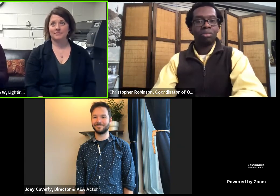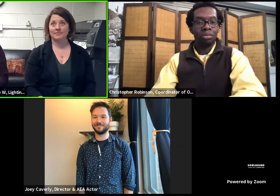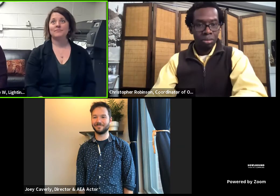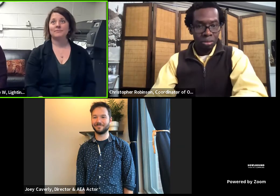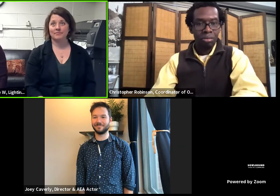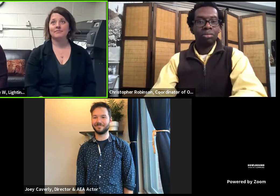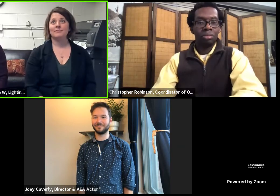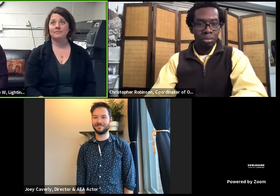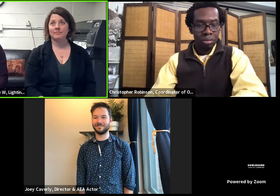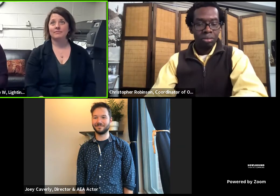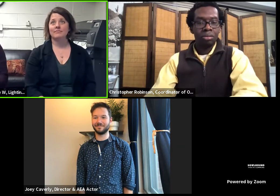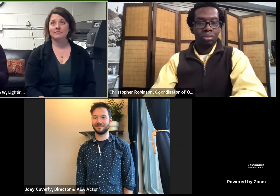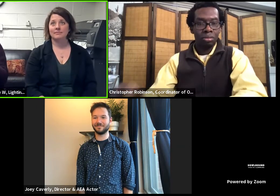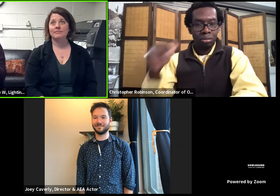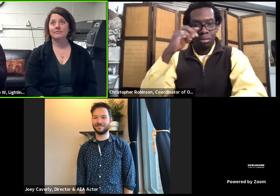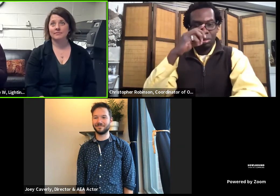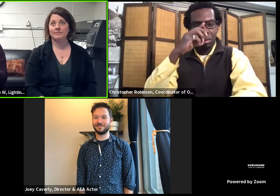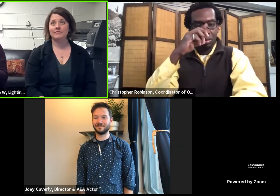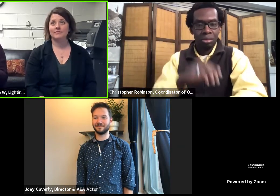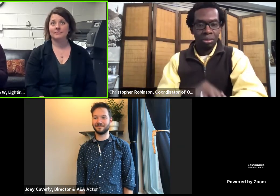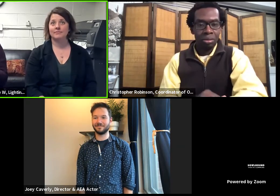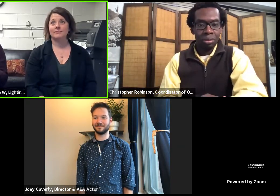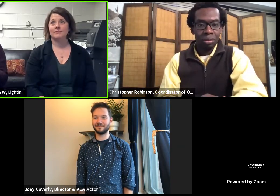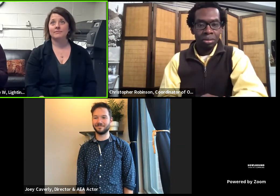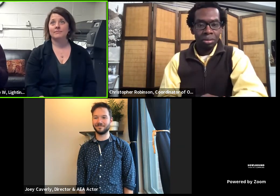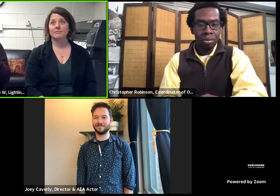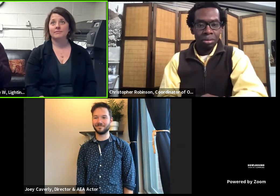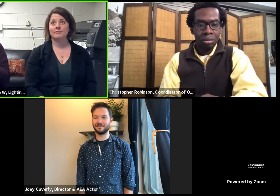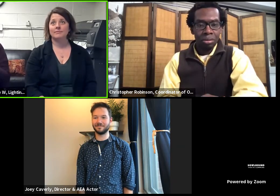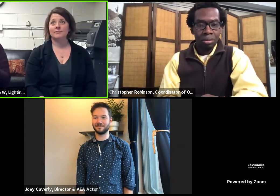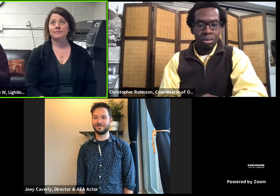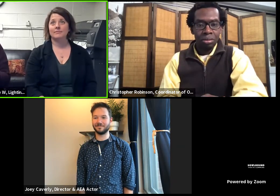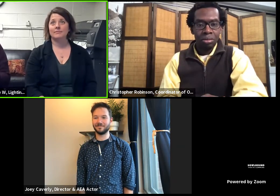earlier in the process 'cause it's really hard to predict what that deaf person is going to need,